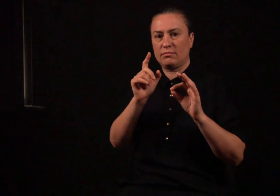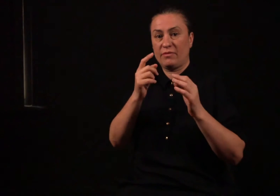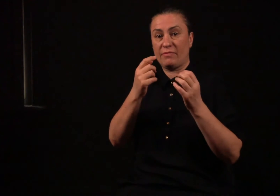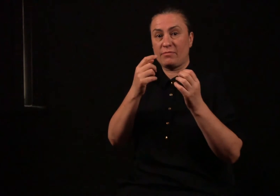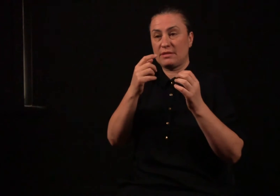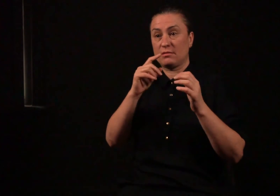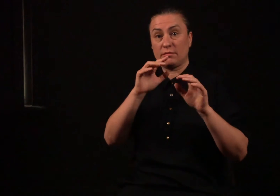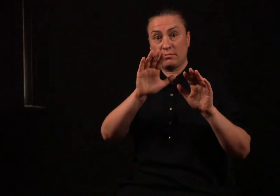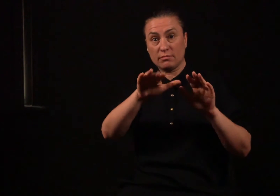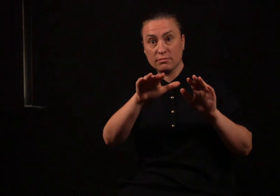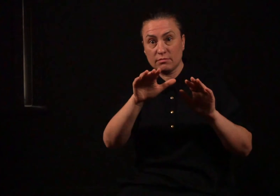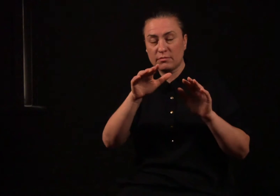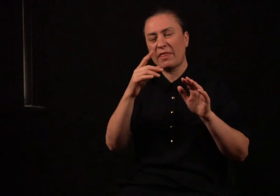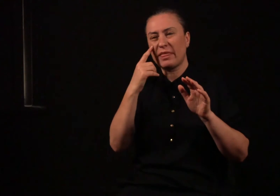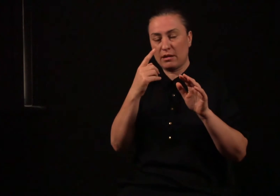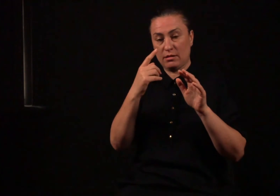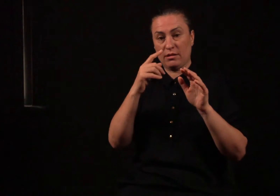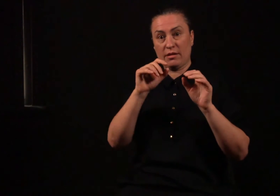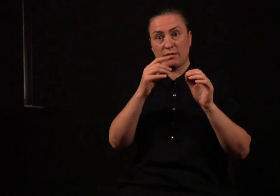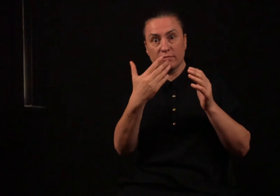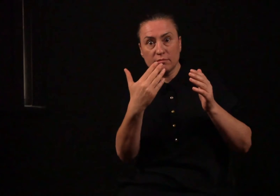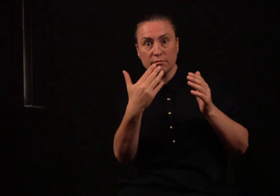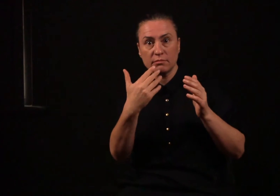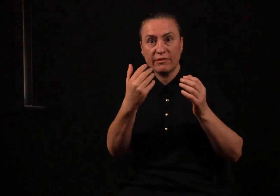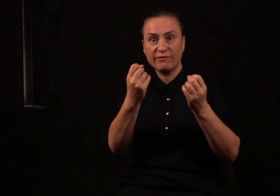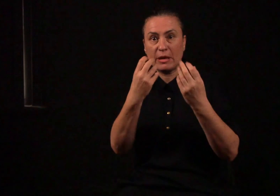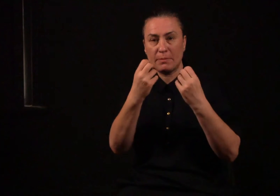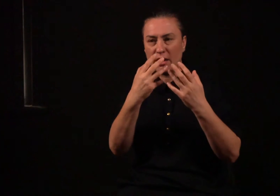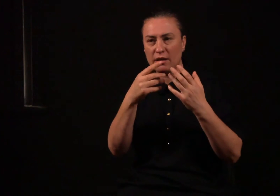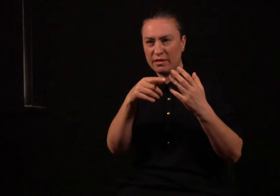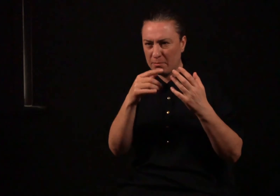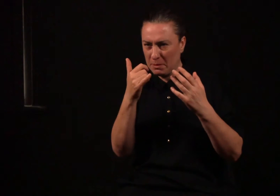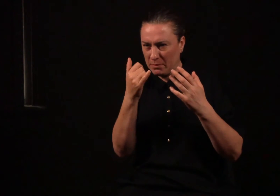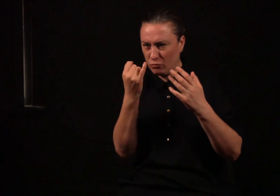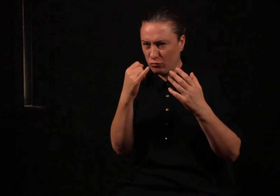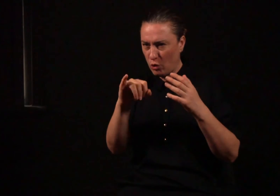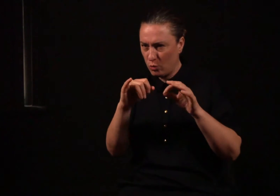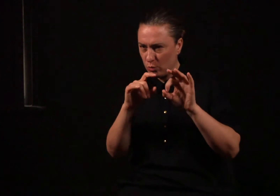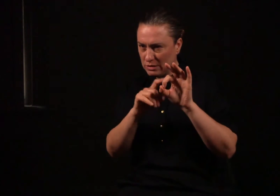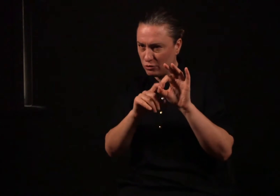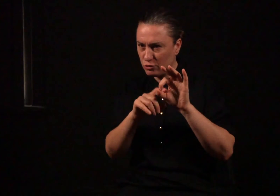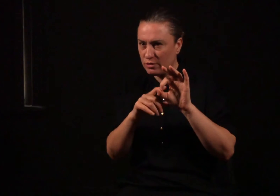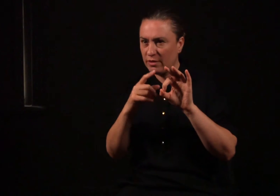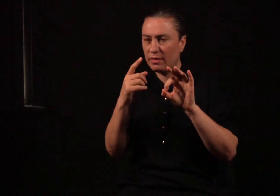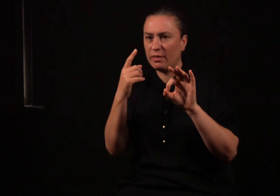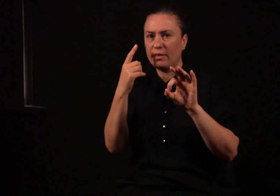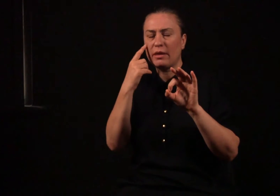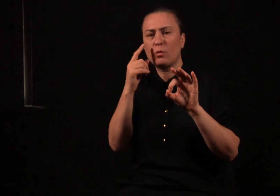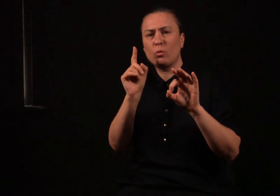What should interpreters ask a deaf person? Perhaps asking directly for feedback might be the wrong question.